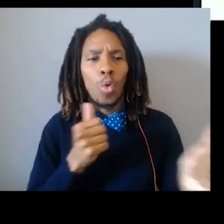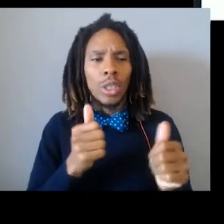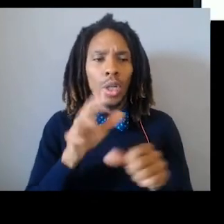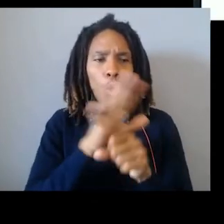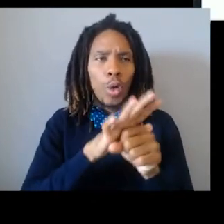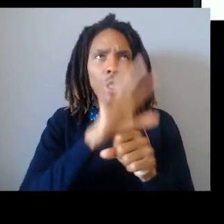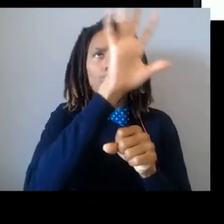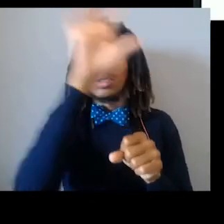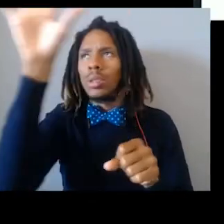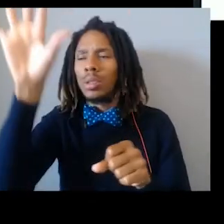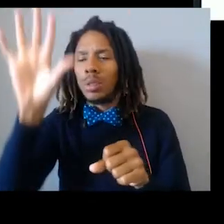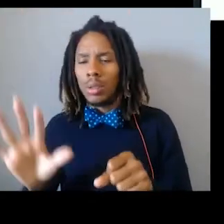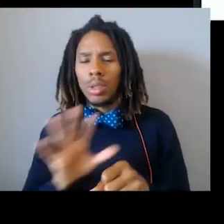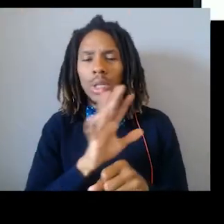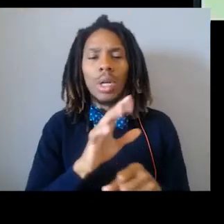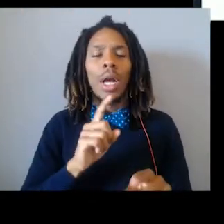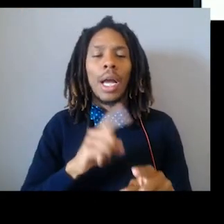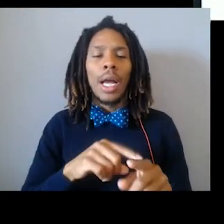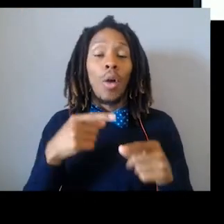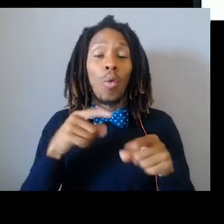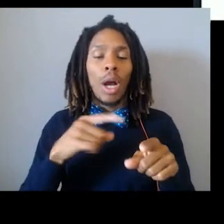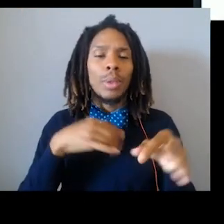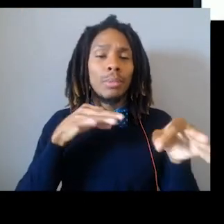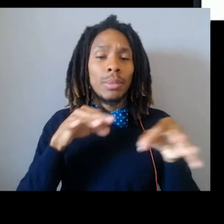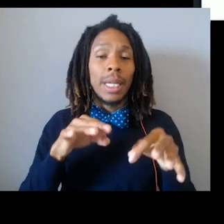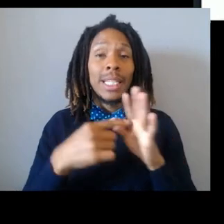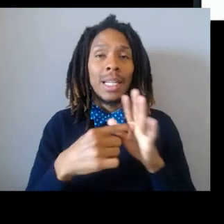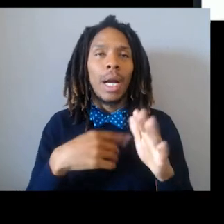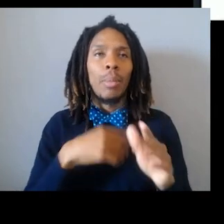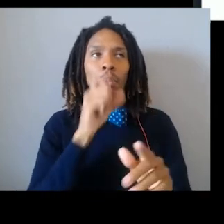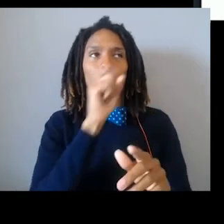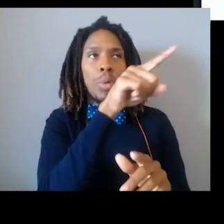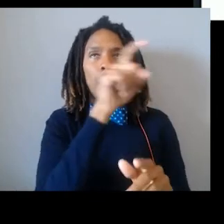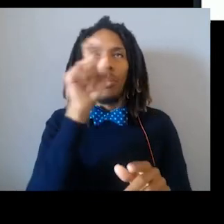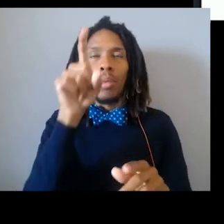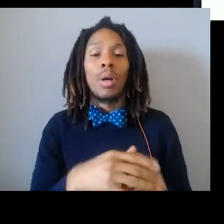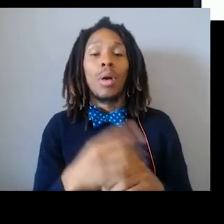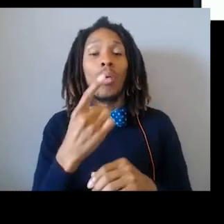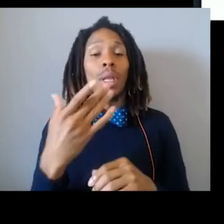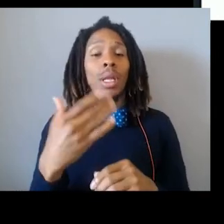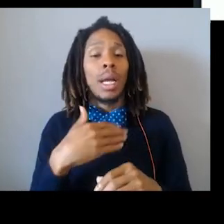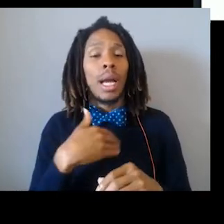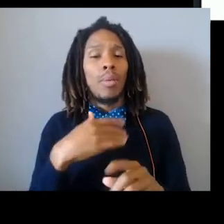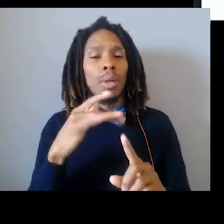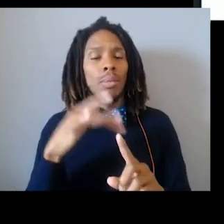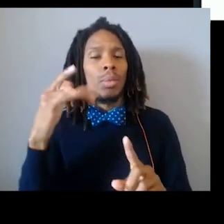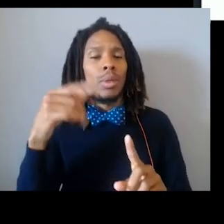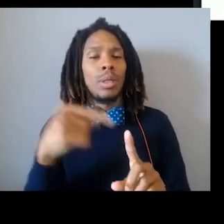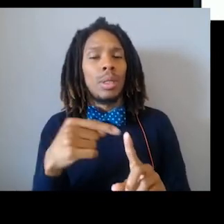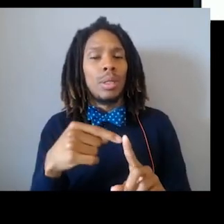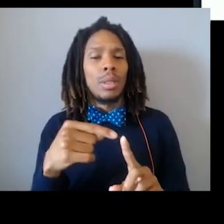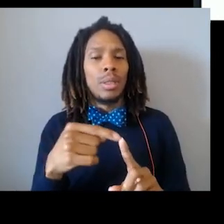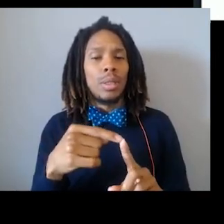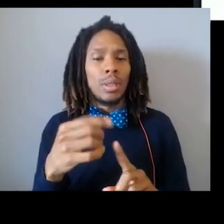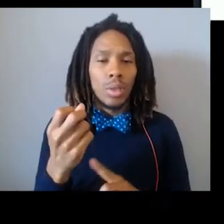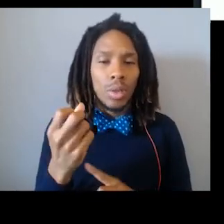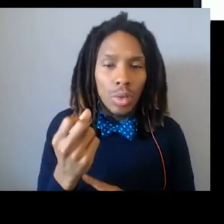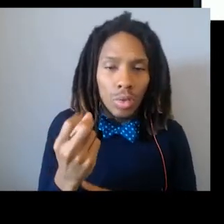as we go through the demo, I'll make sure I point it out. One thing that I'll point out as well is, let's just filter on this